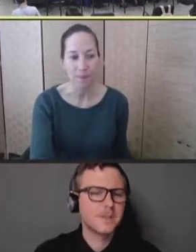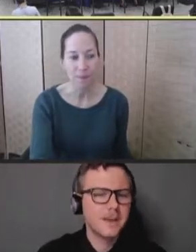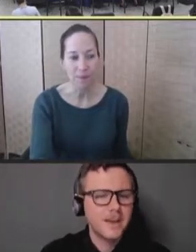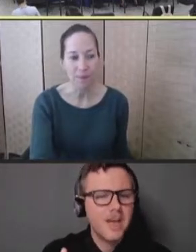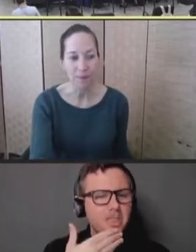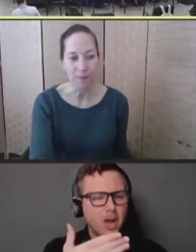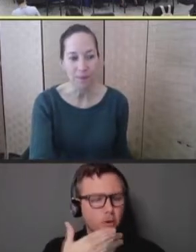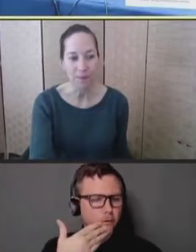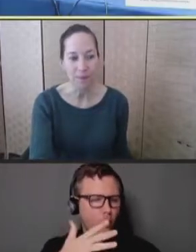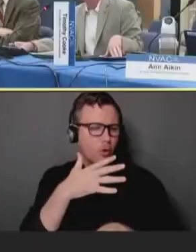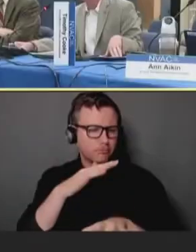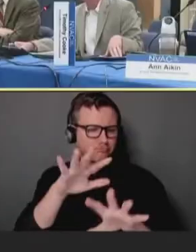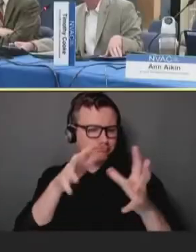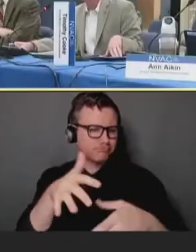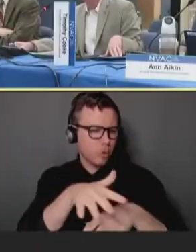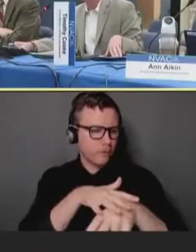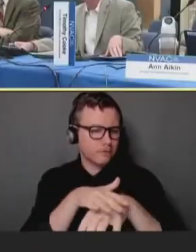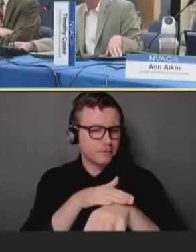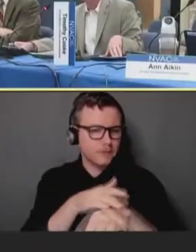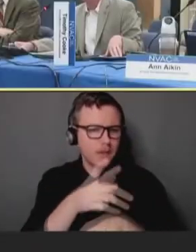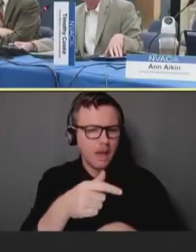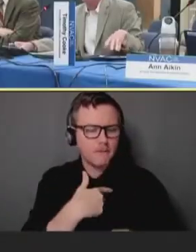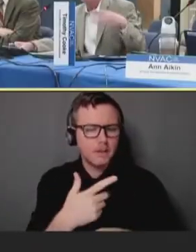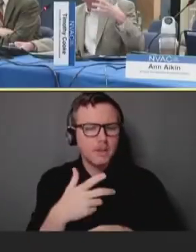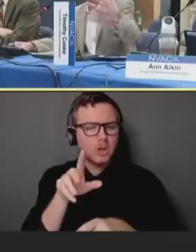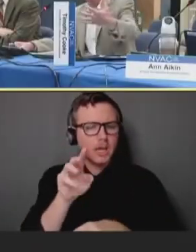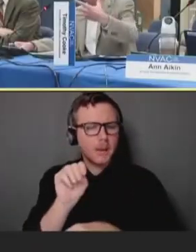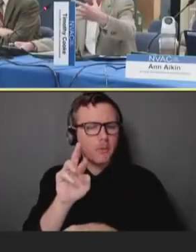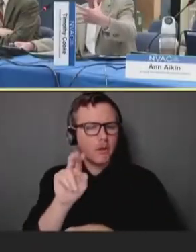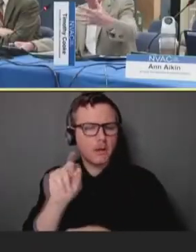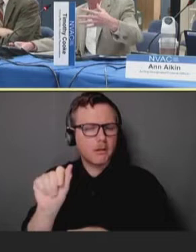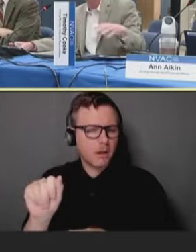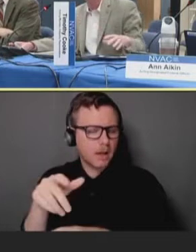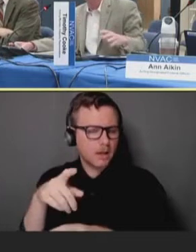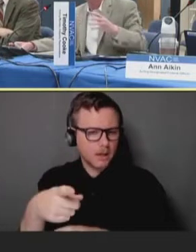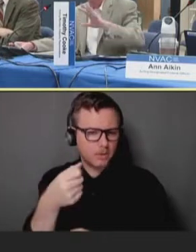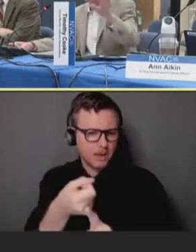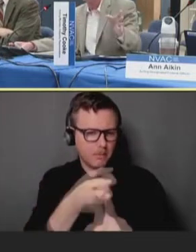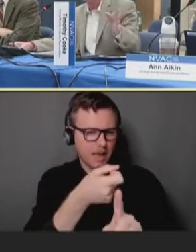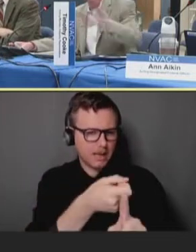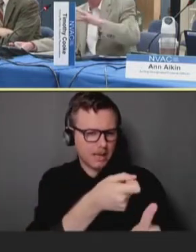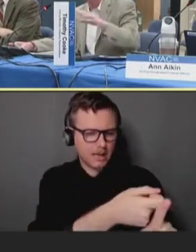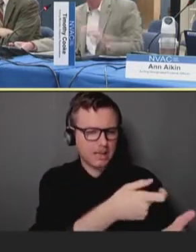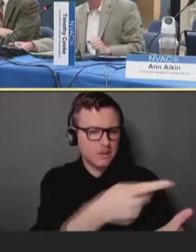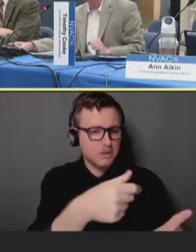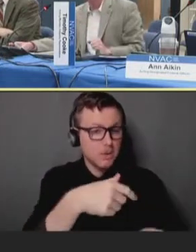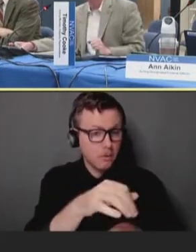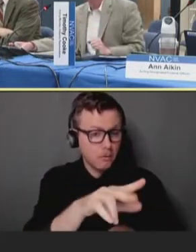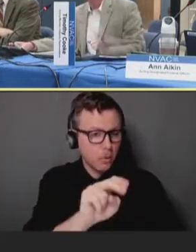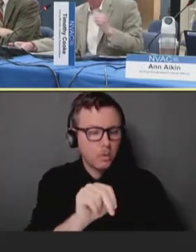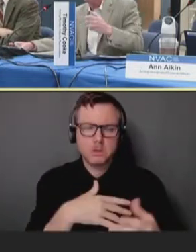But where do you see the mRNAs kind of impacting the flu whether it's universal or just better